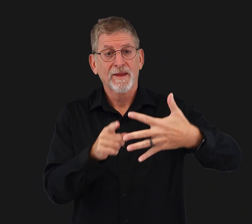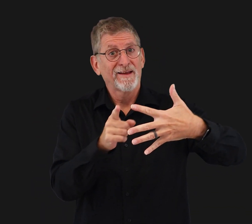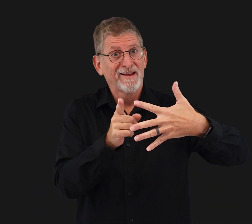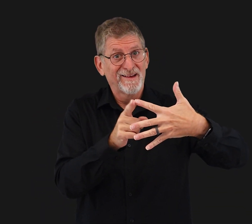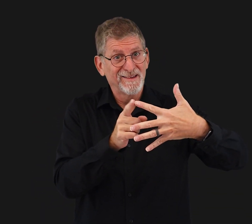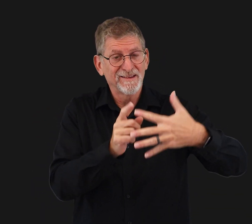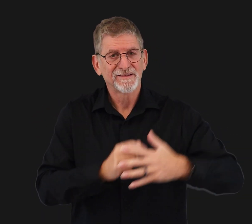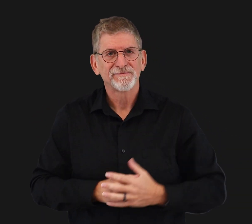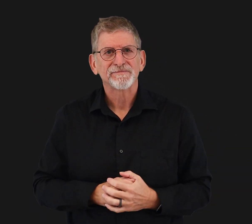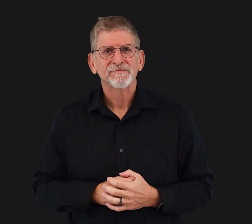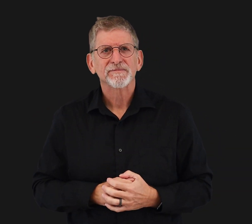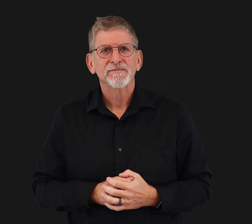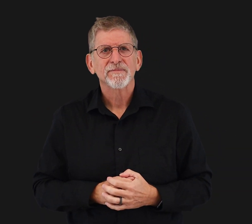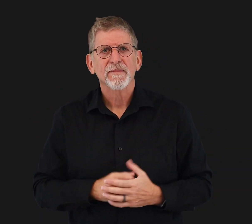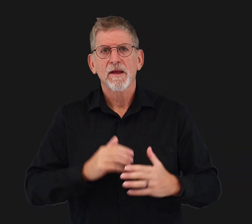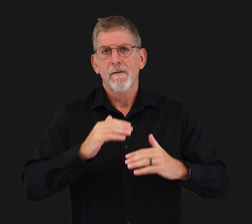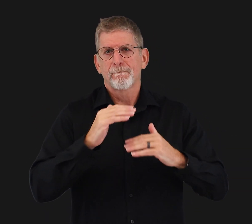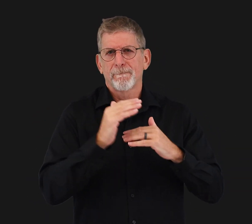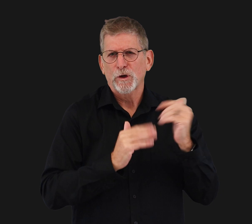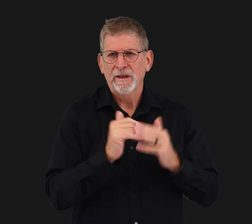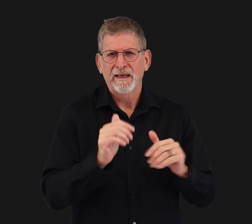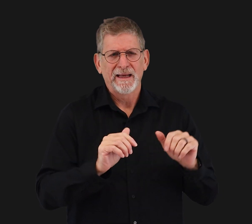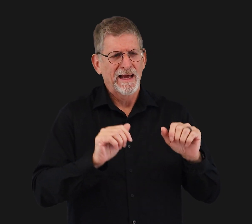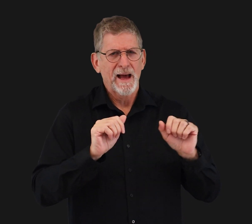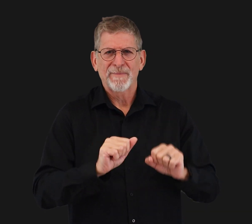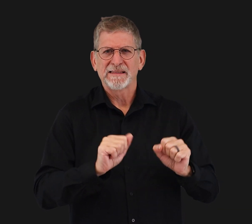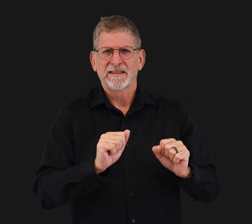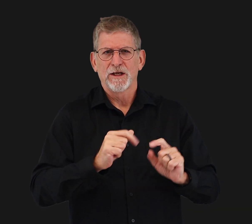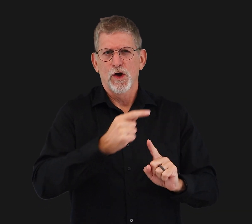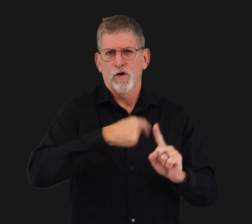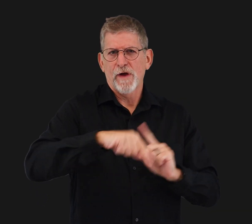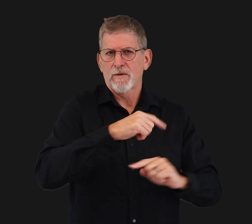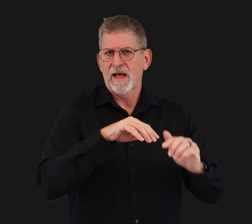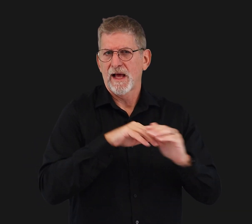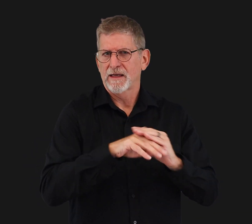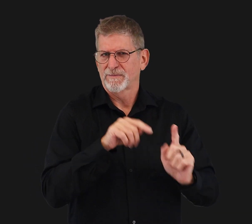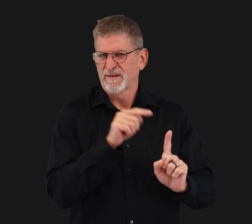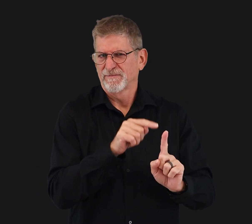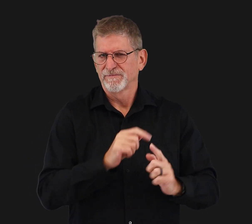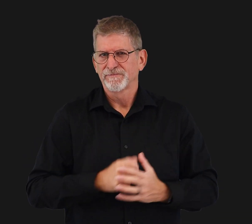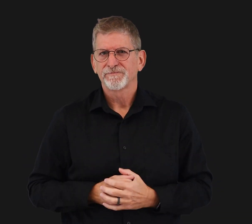2. Building capacity around accessibility